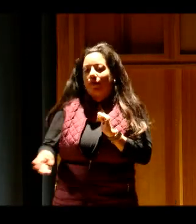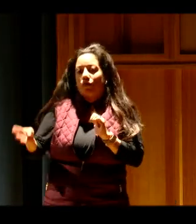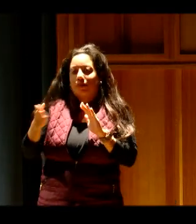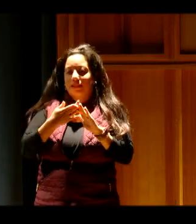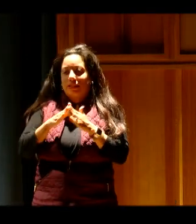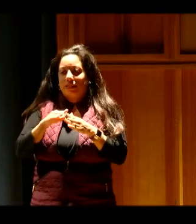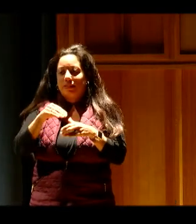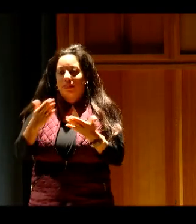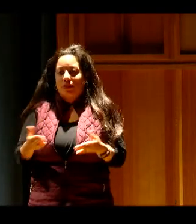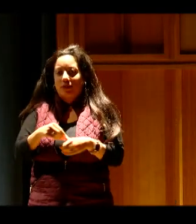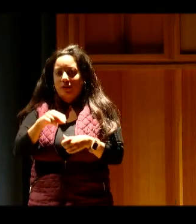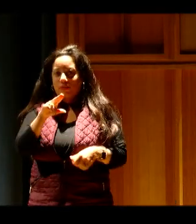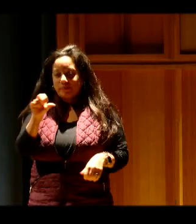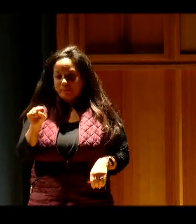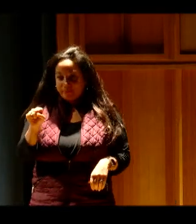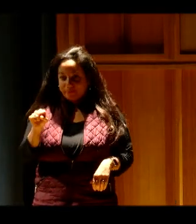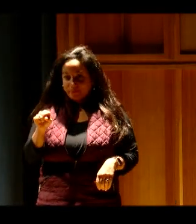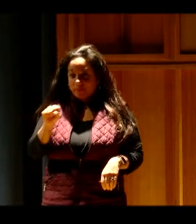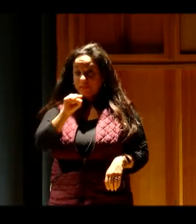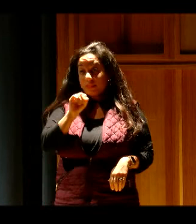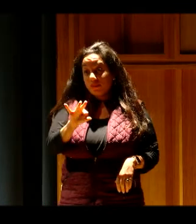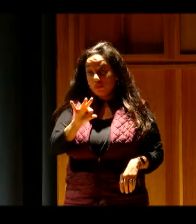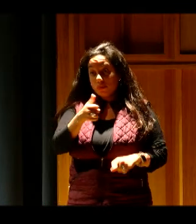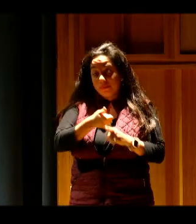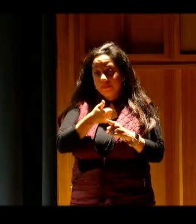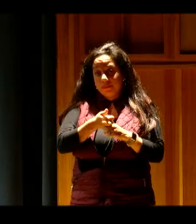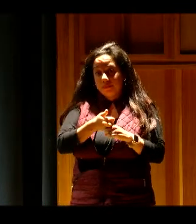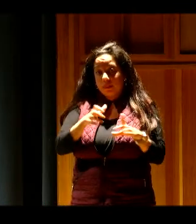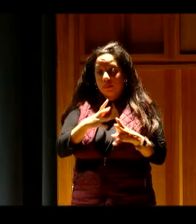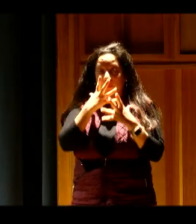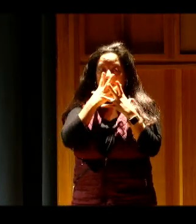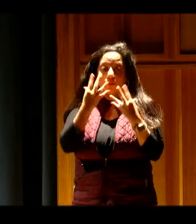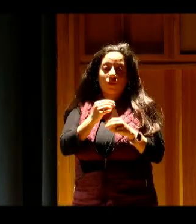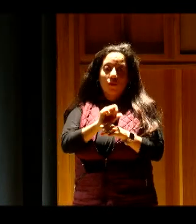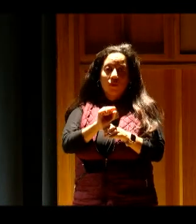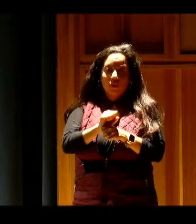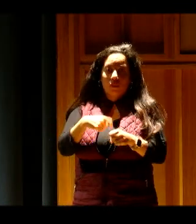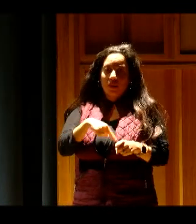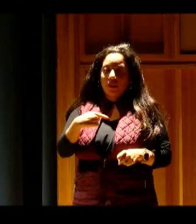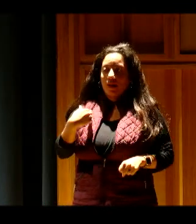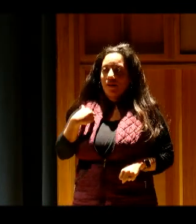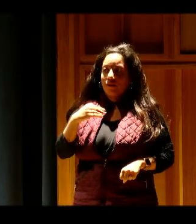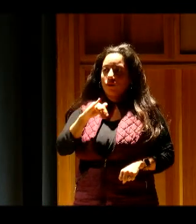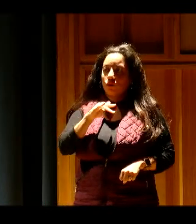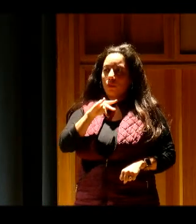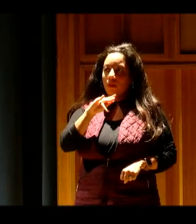San Francisco has done some really lovely and really interesting work. We've got to Julianne Polanco talk about that.